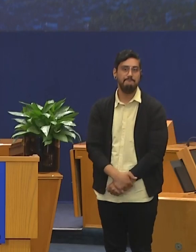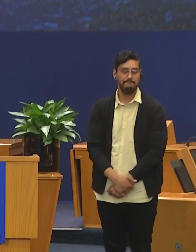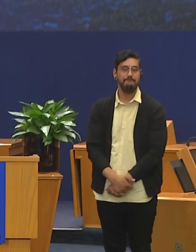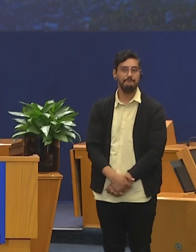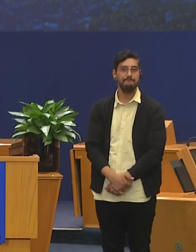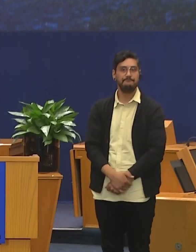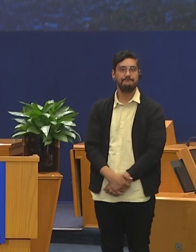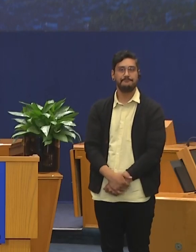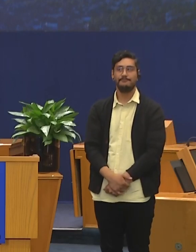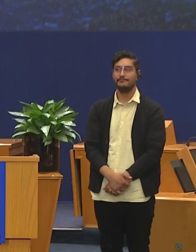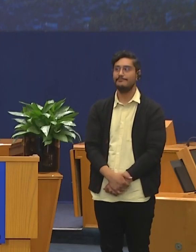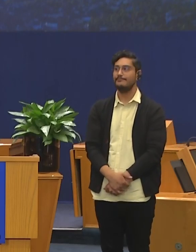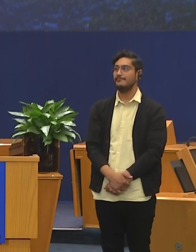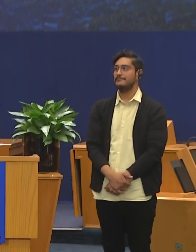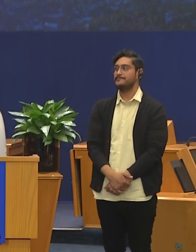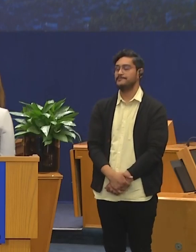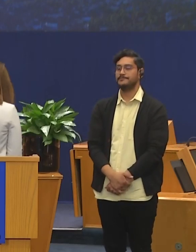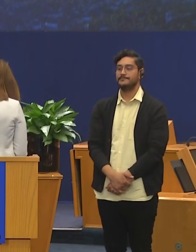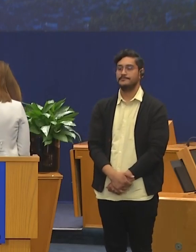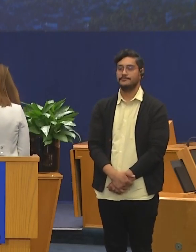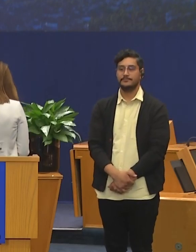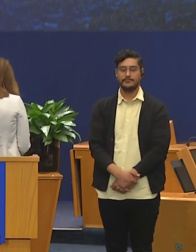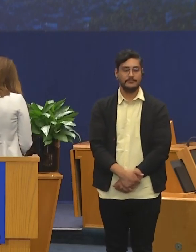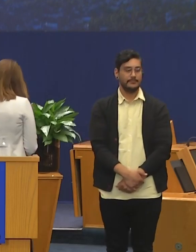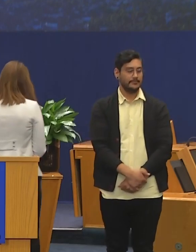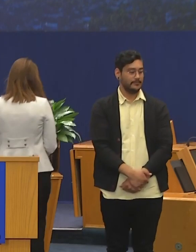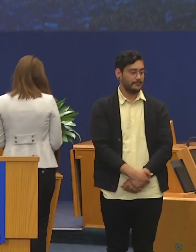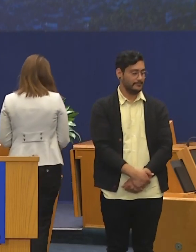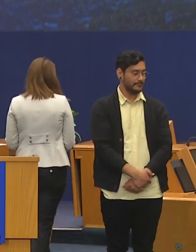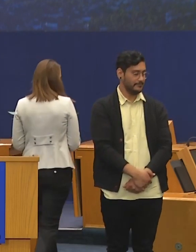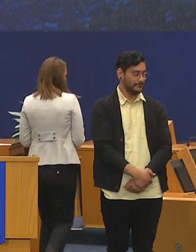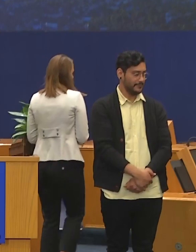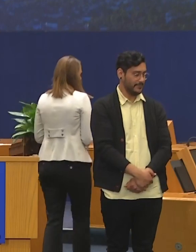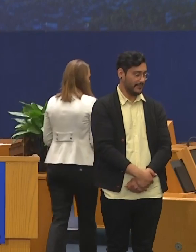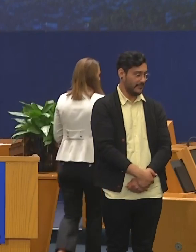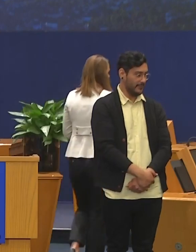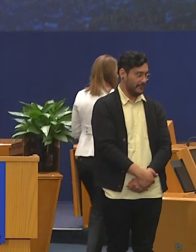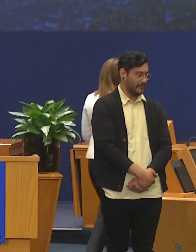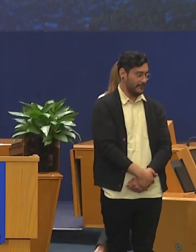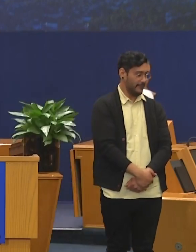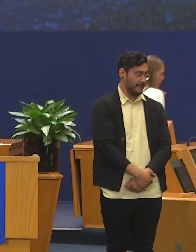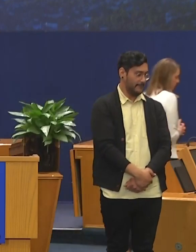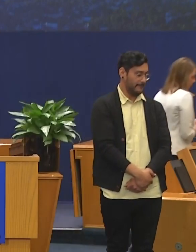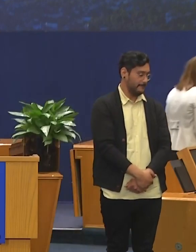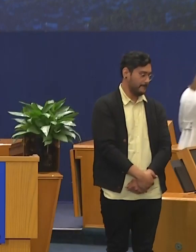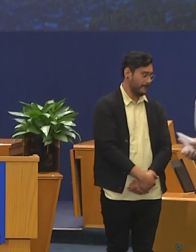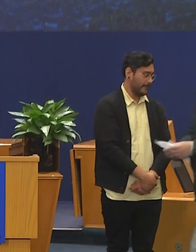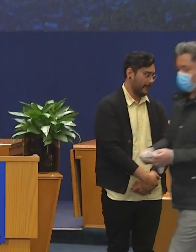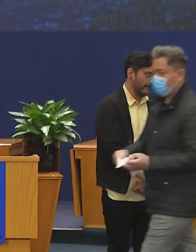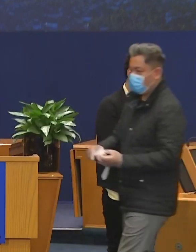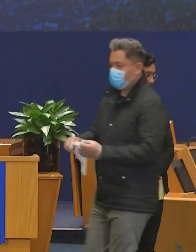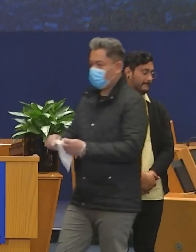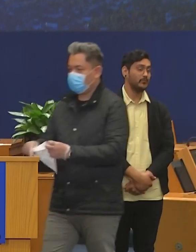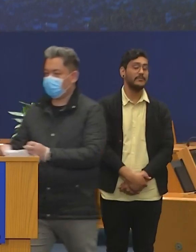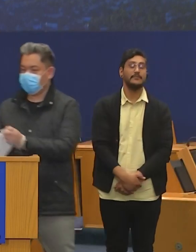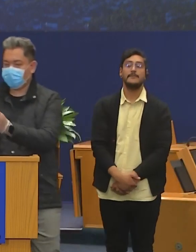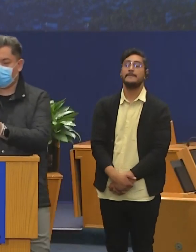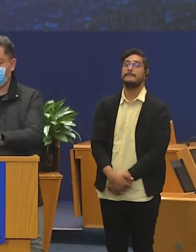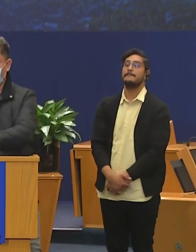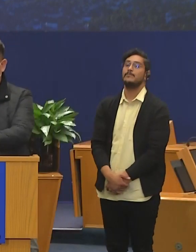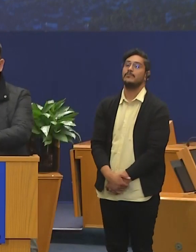BUILD AS NEEDED.